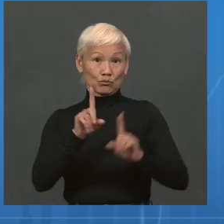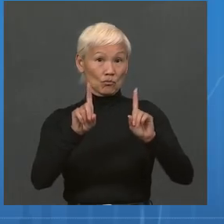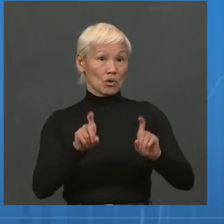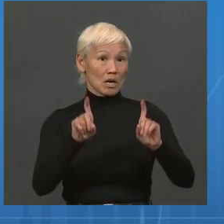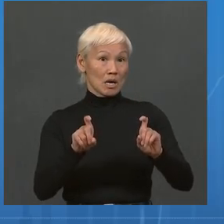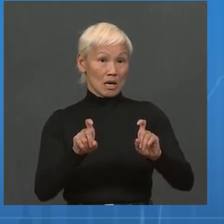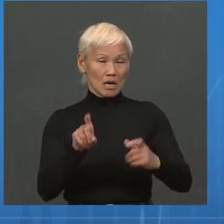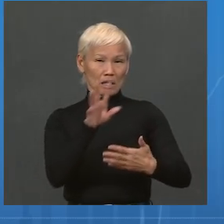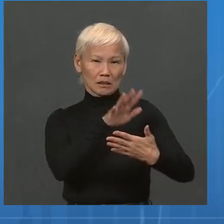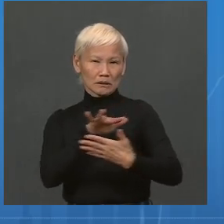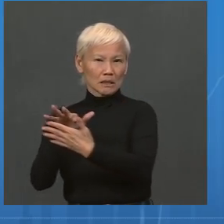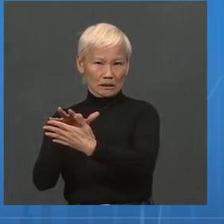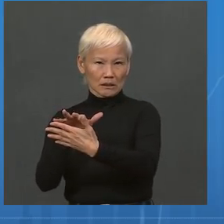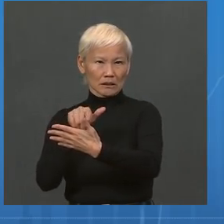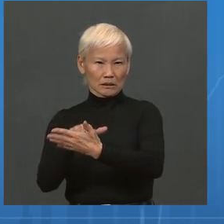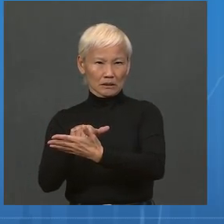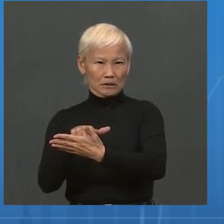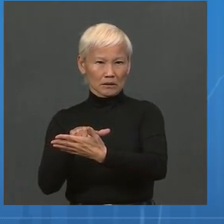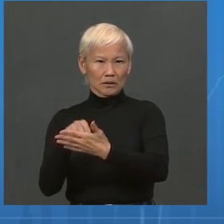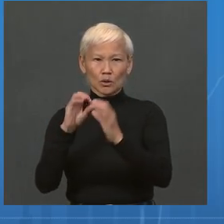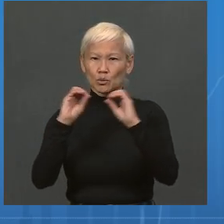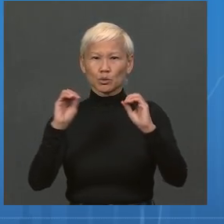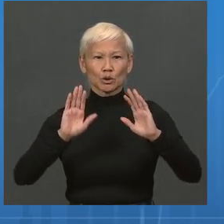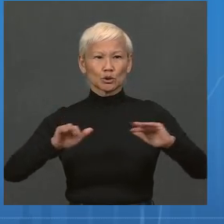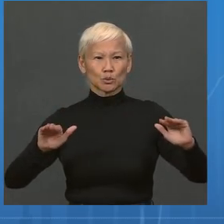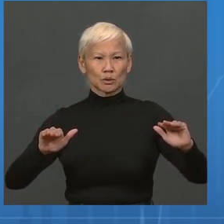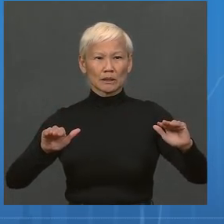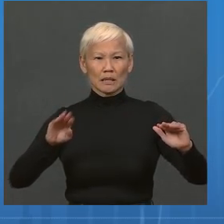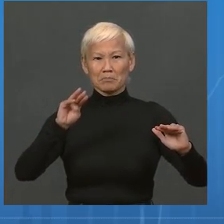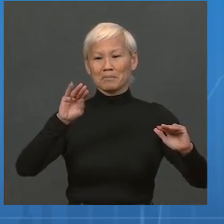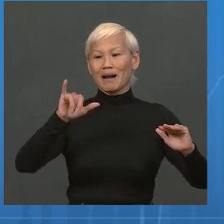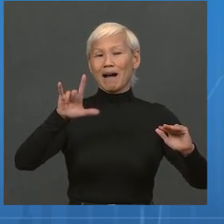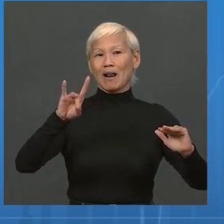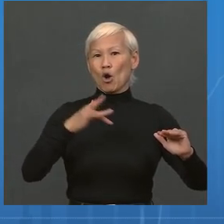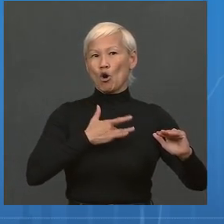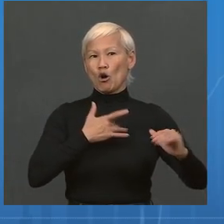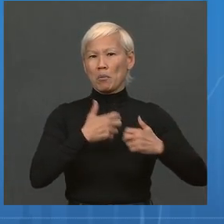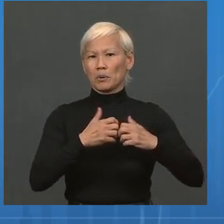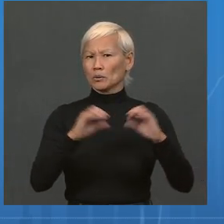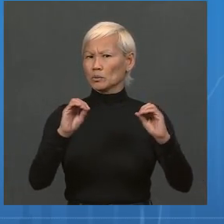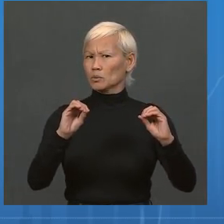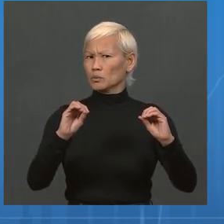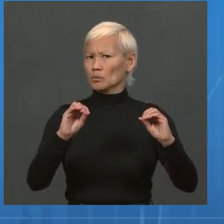there were no cases of myocarditis in the children between the ages of 5 to 11.